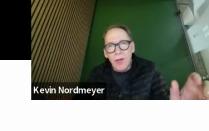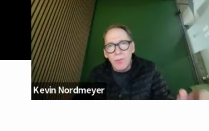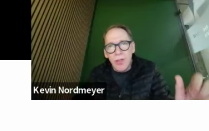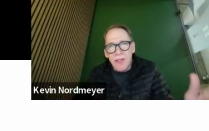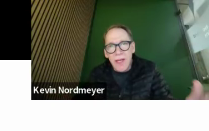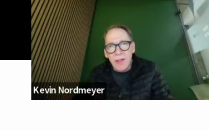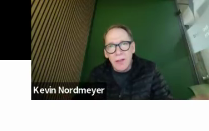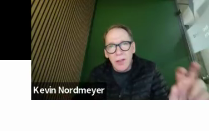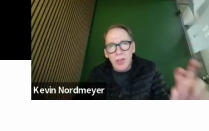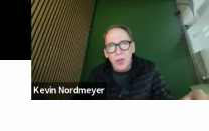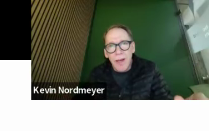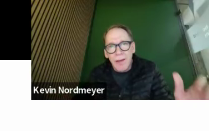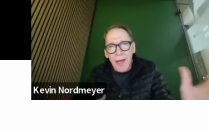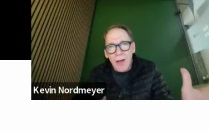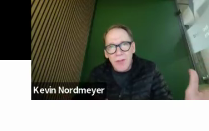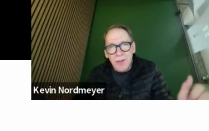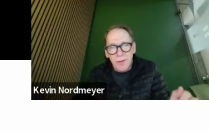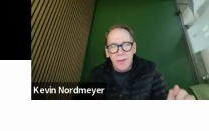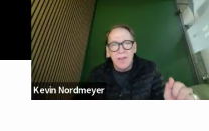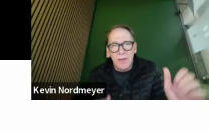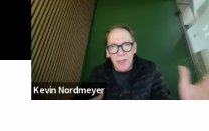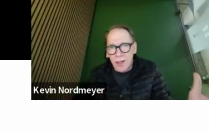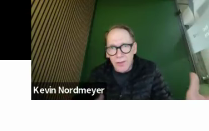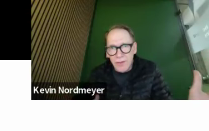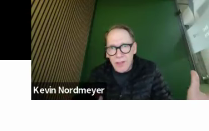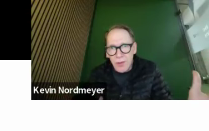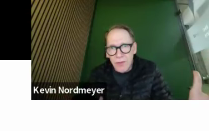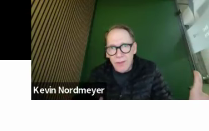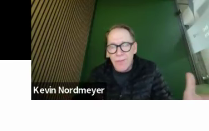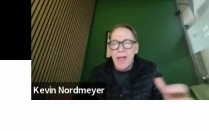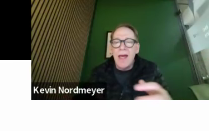two bedroom plus a den two bath house, 1,750 square feet.